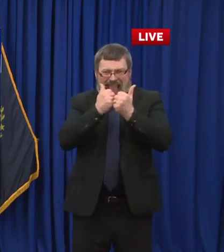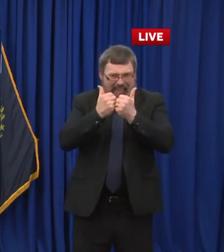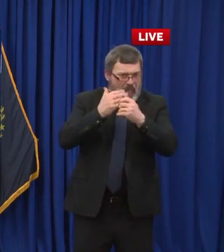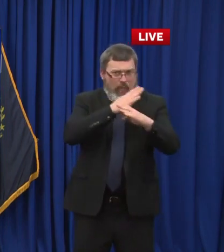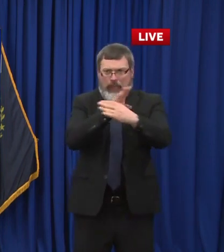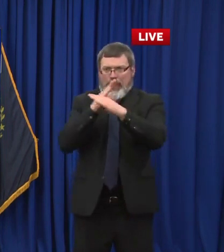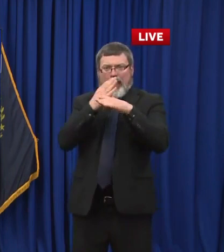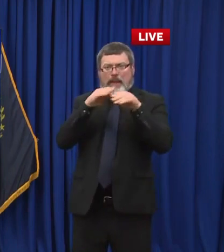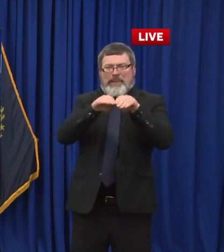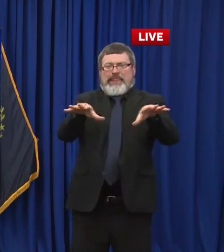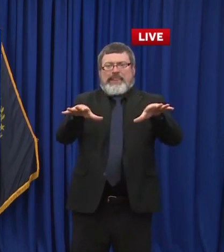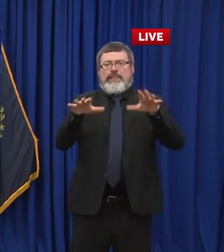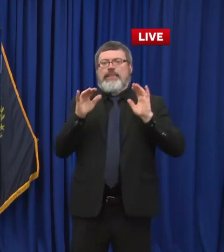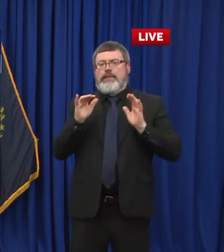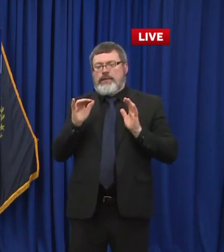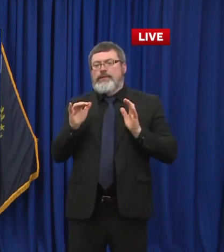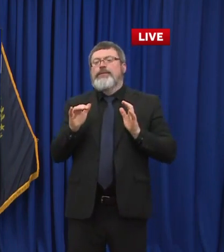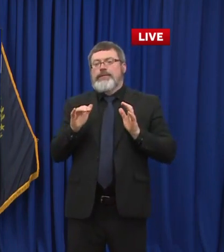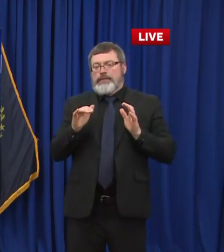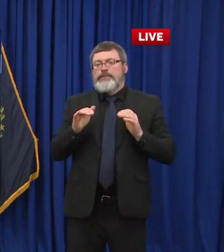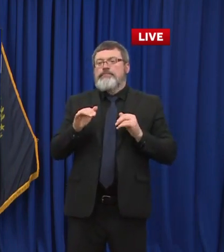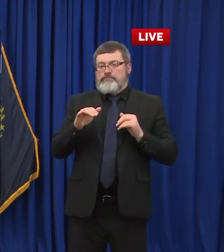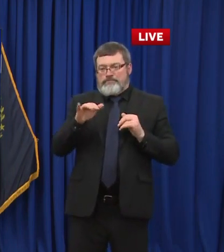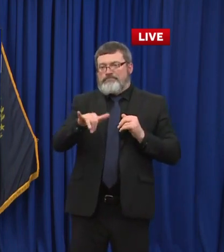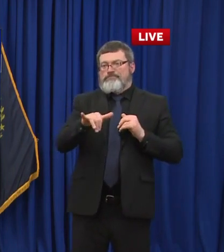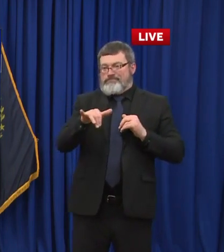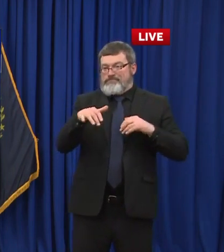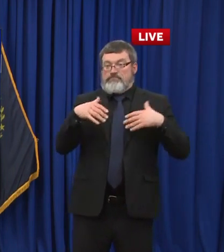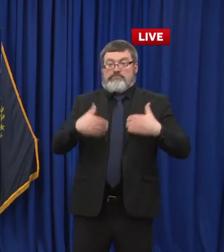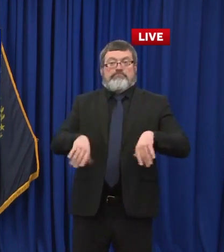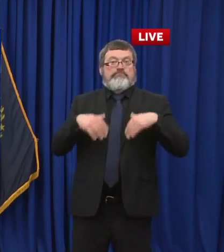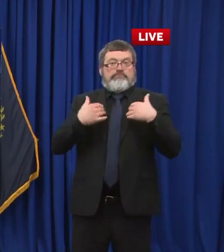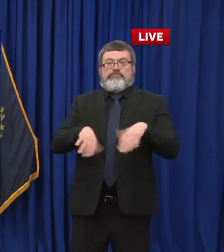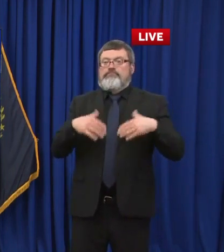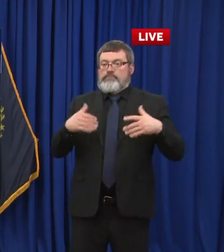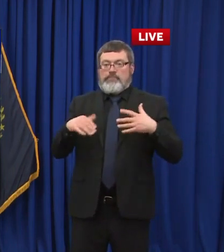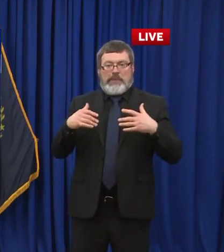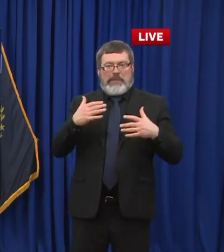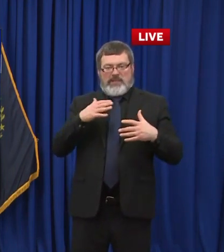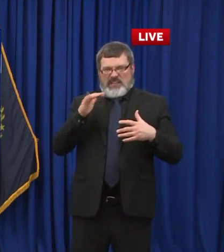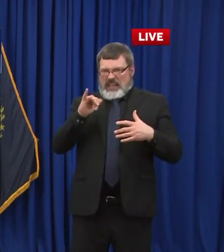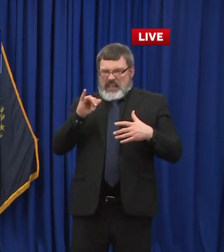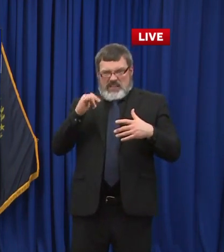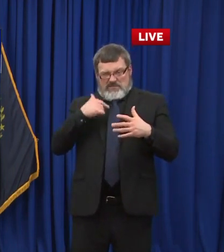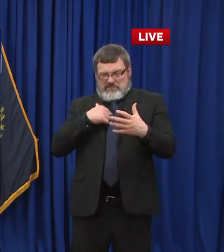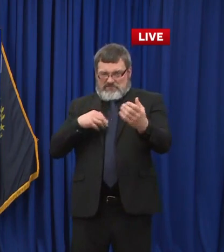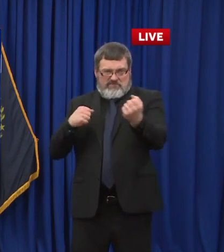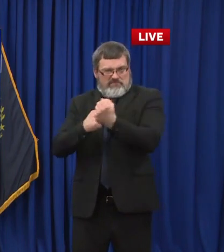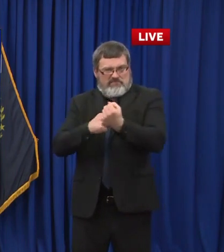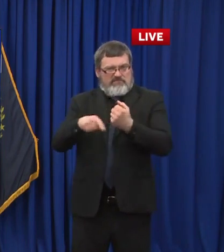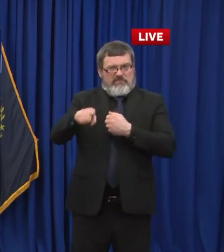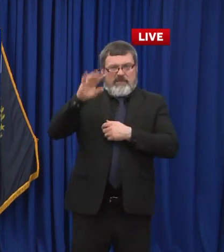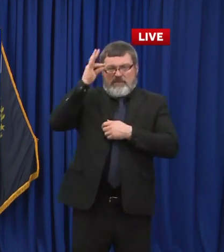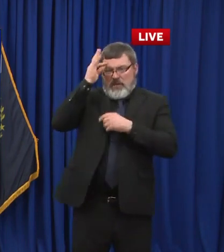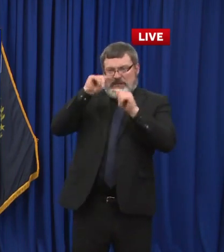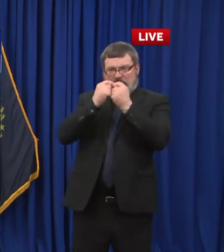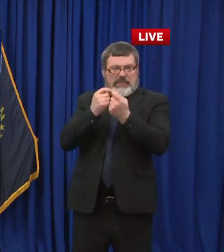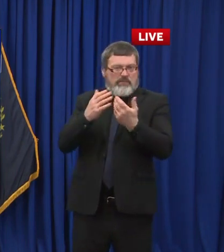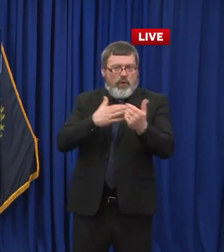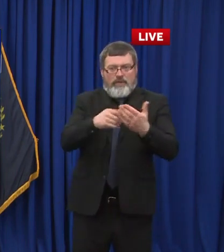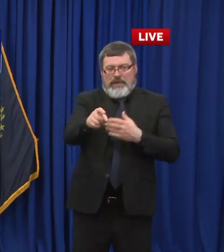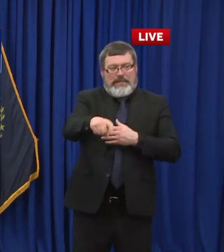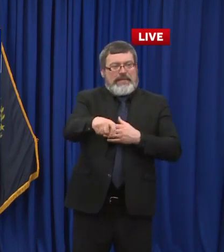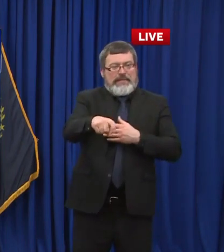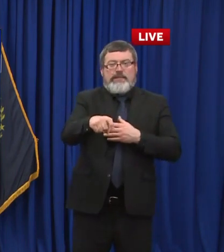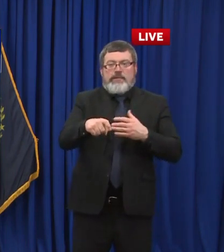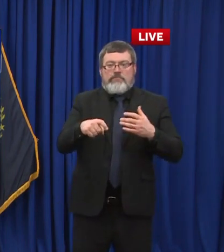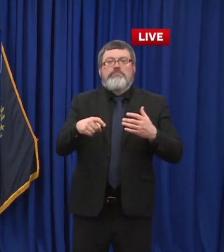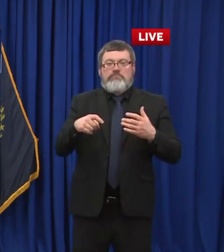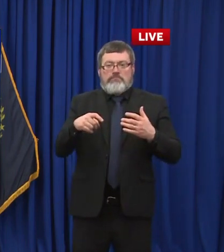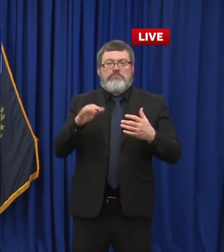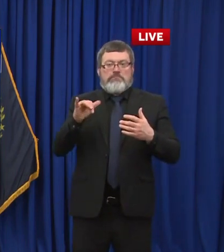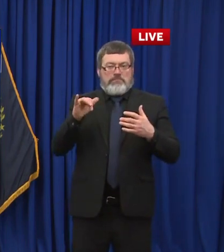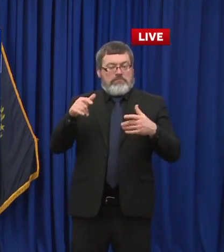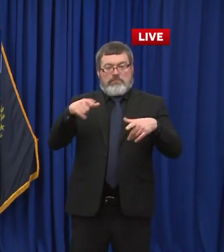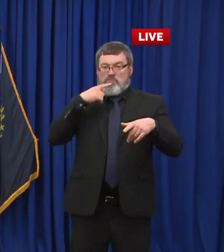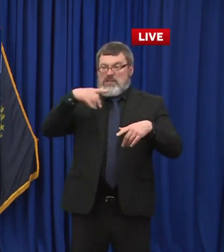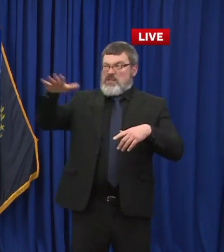WE HAVE AN INFECTION TEAM LOOKING AT EXACTLY THAT HOWS AND WHYS, WHY IS THIS OUTBREAK WORSE THAN OTHERS?